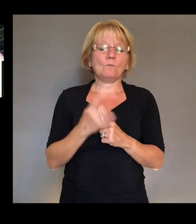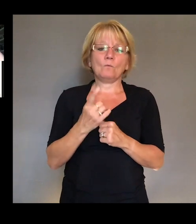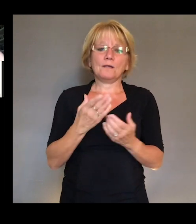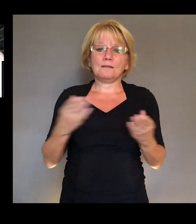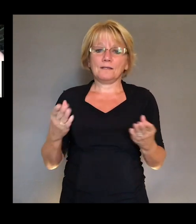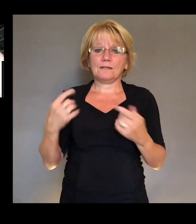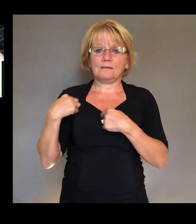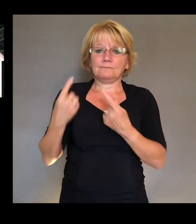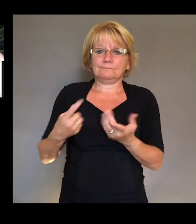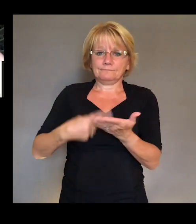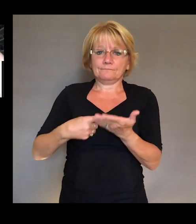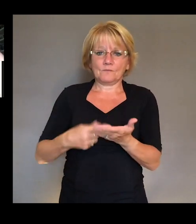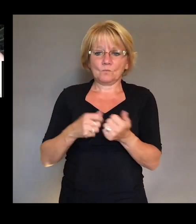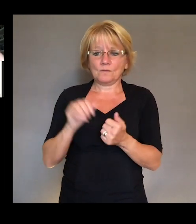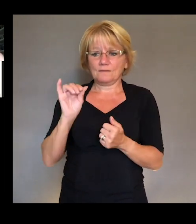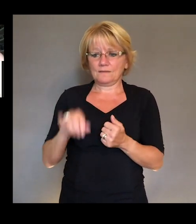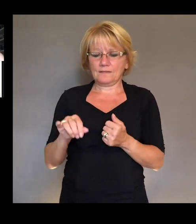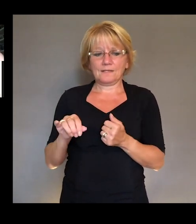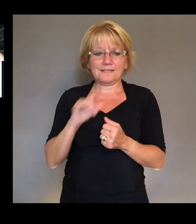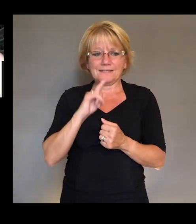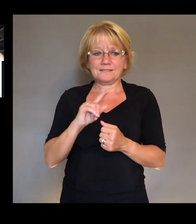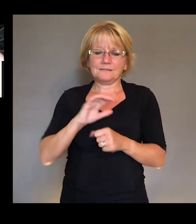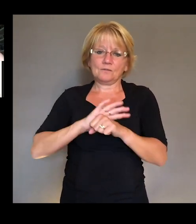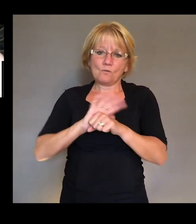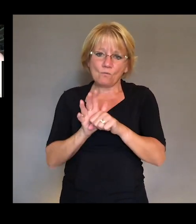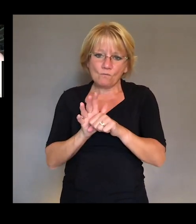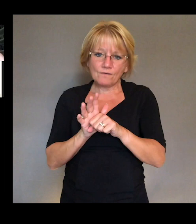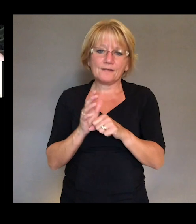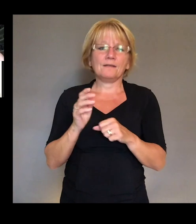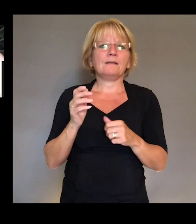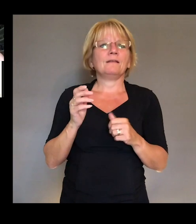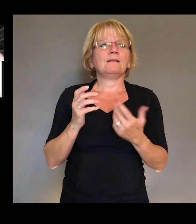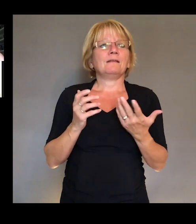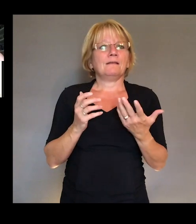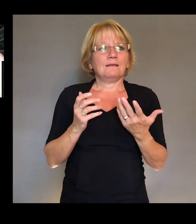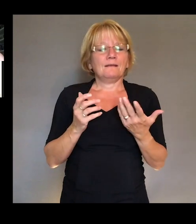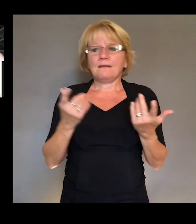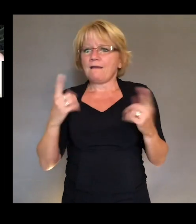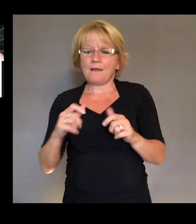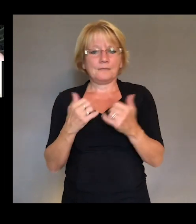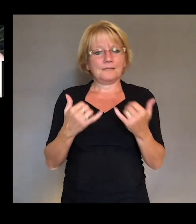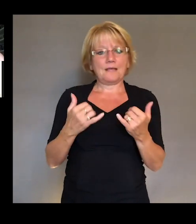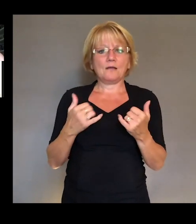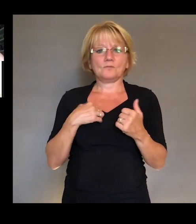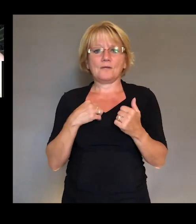one thing that we were talking about in the chat room is COVID and how, you know, and what's happening now.